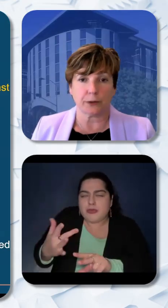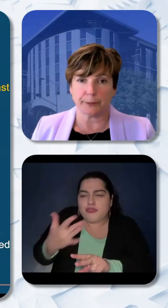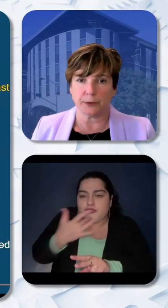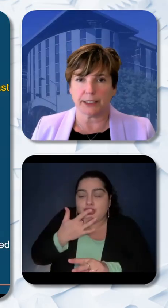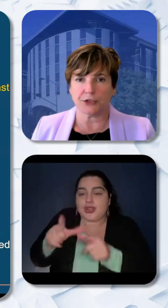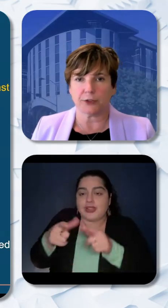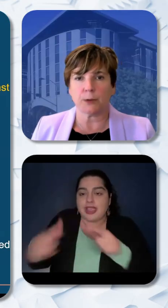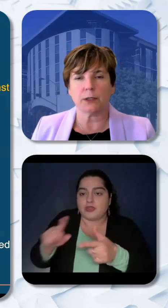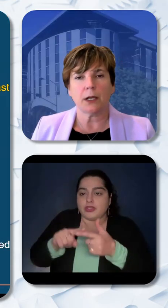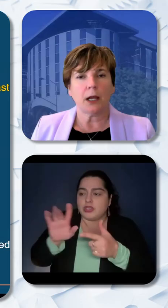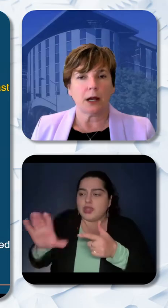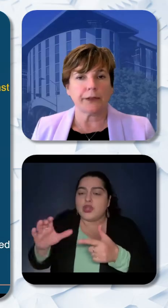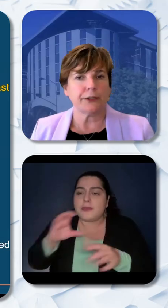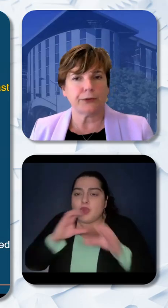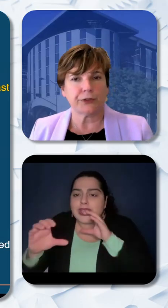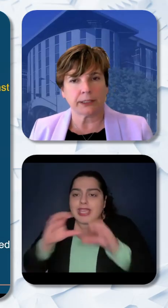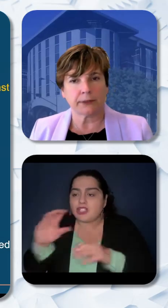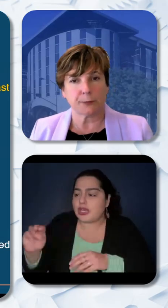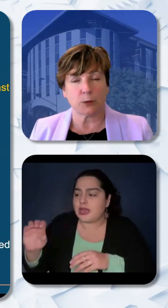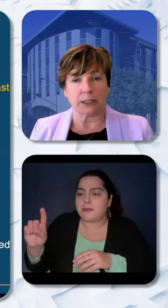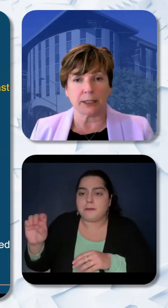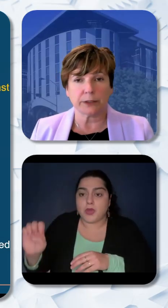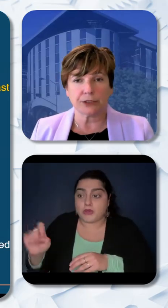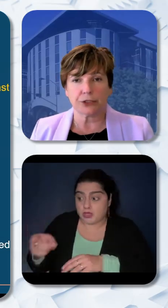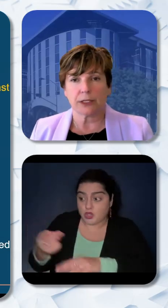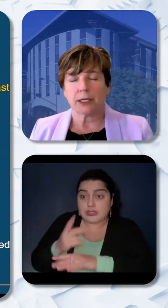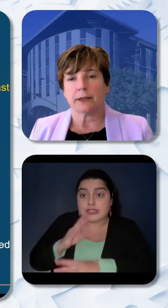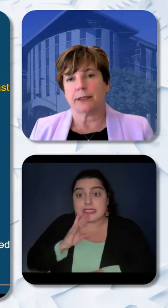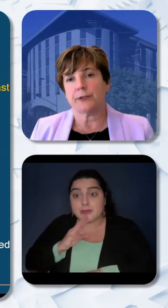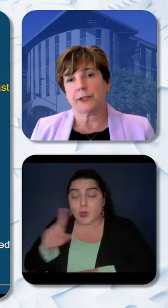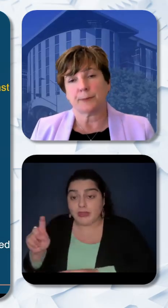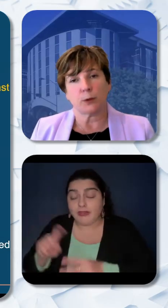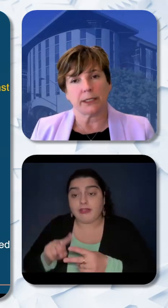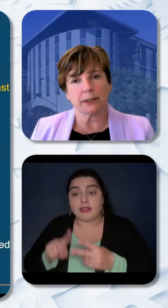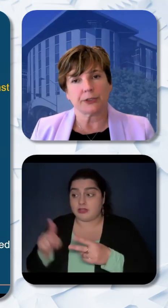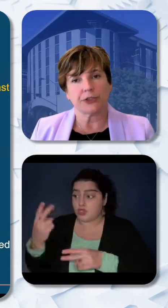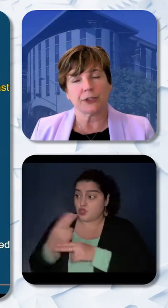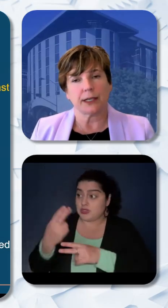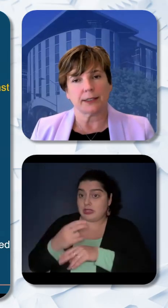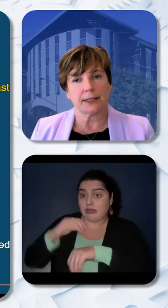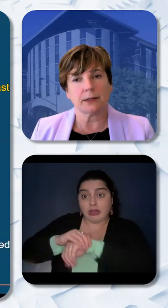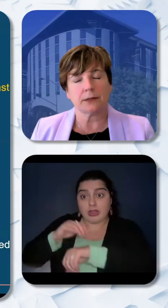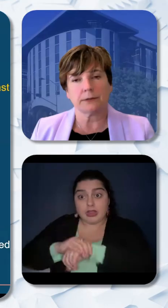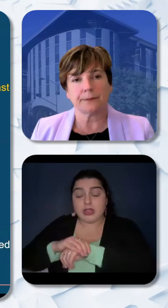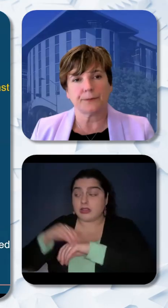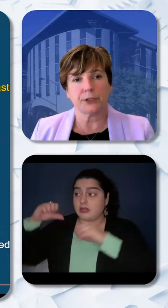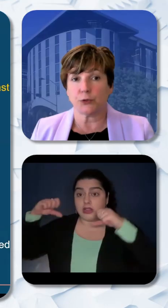their communication mode. Are they using spoken language? Are they using spoken English? ASL?